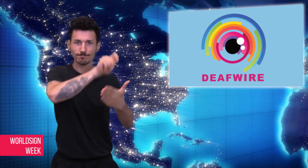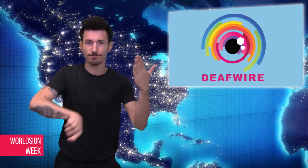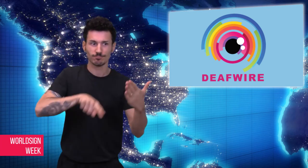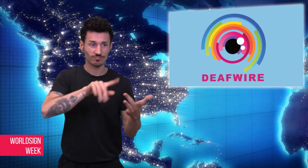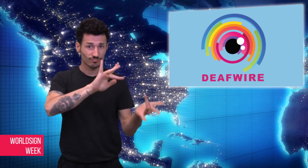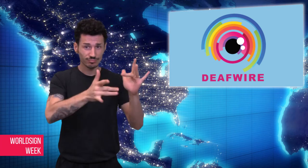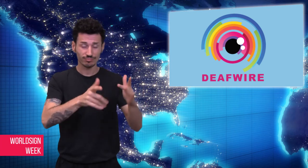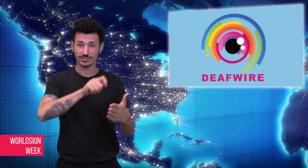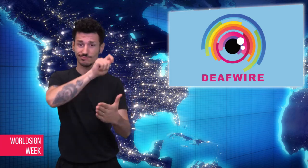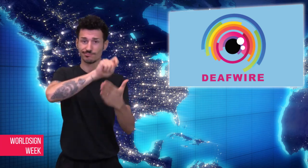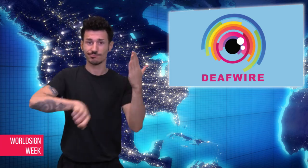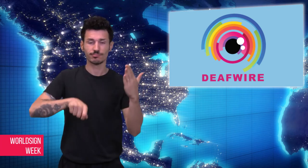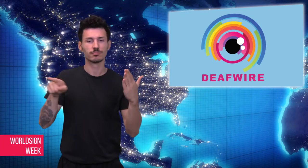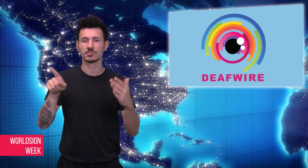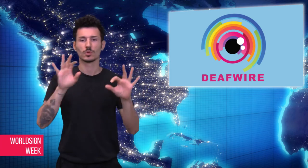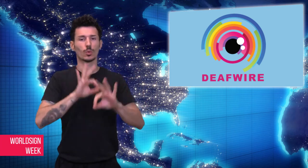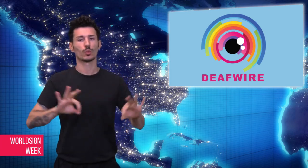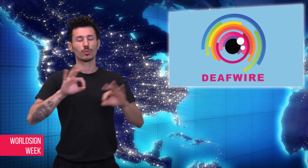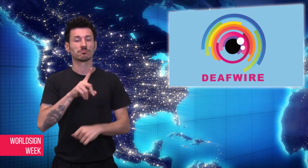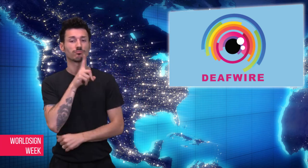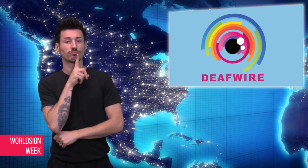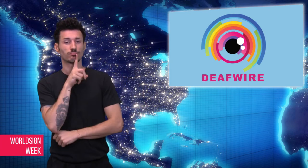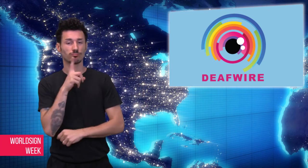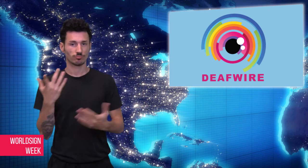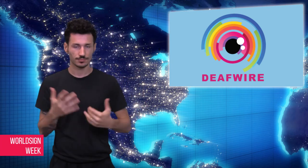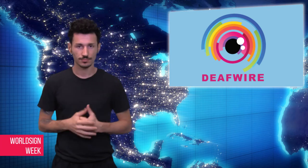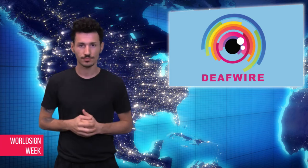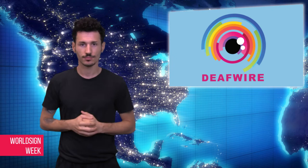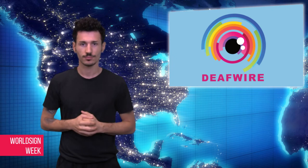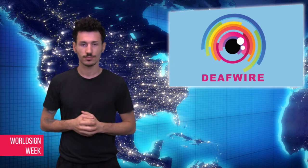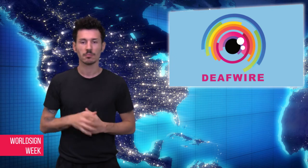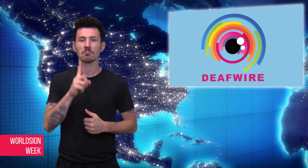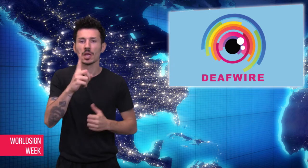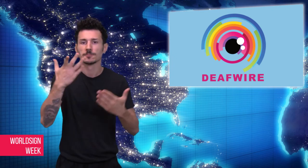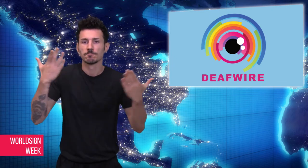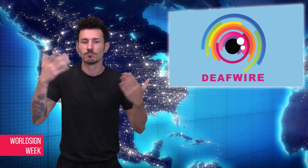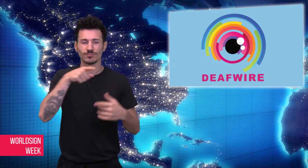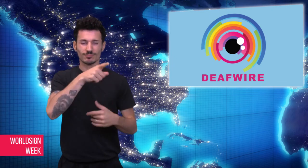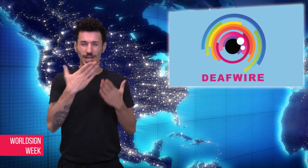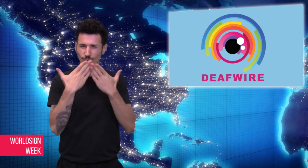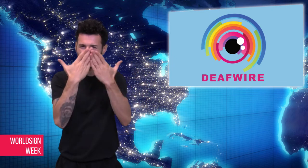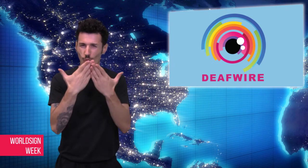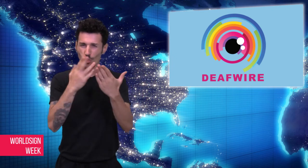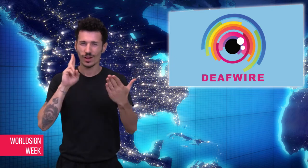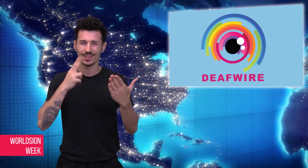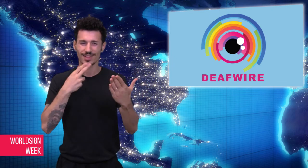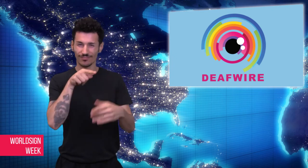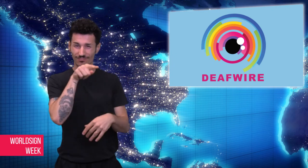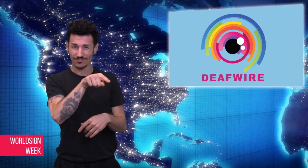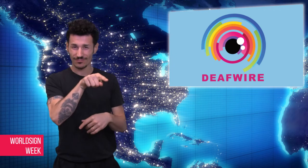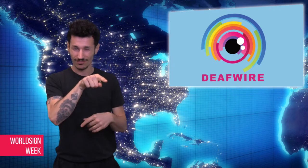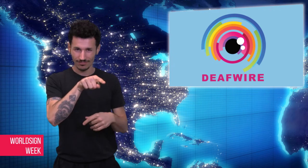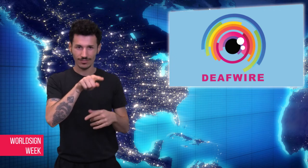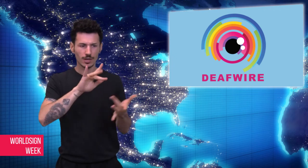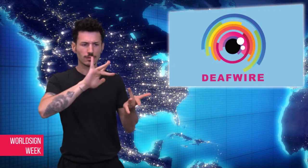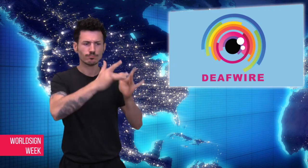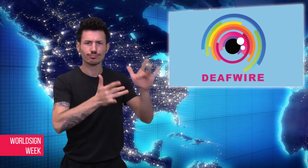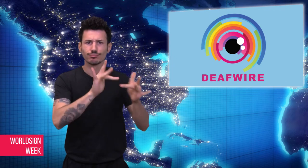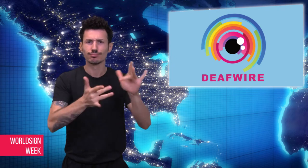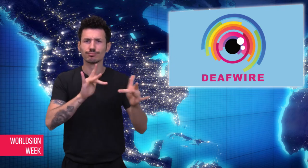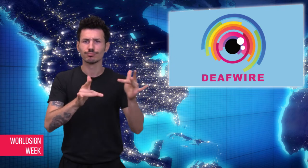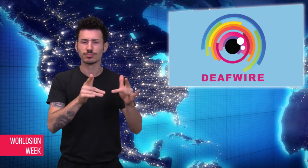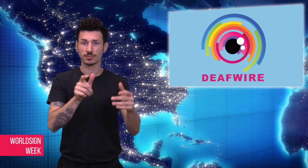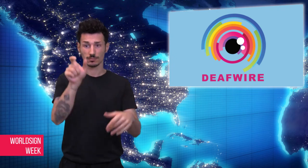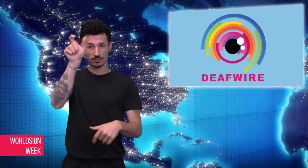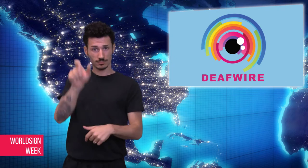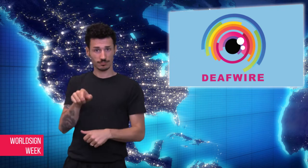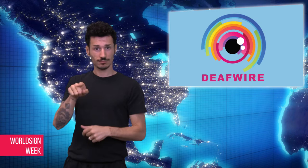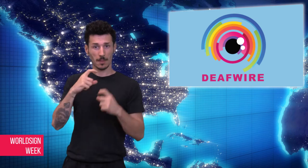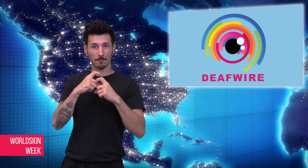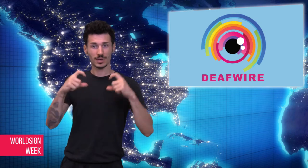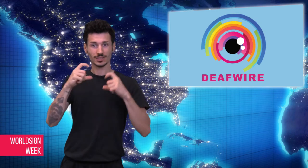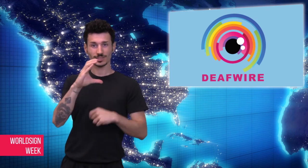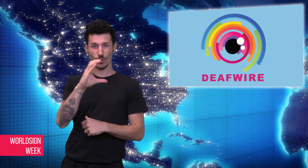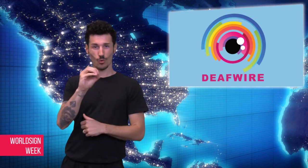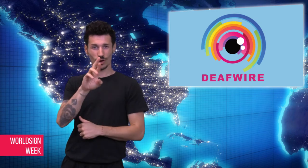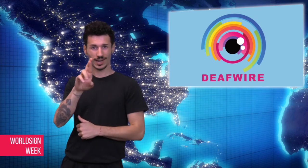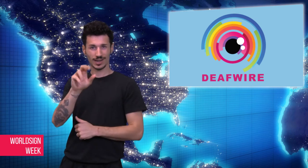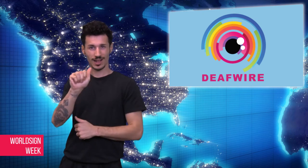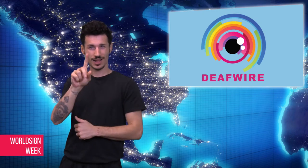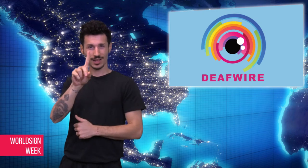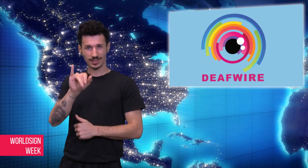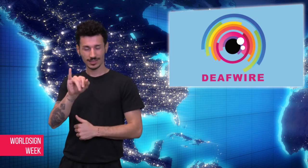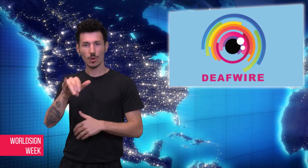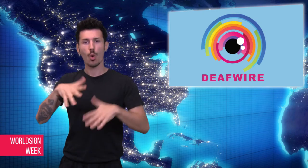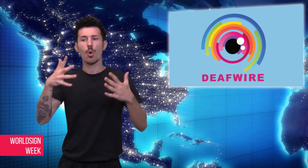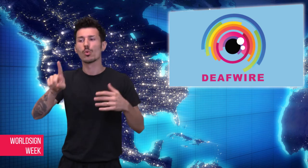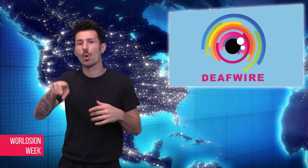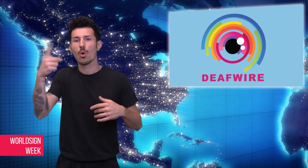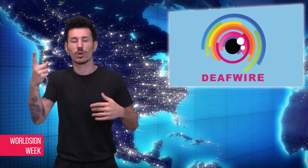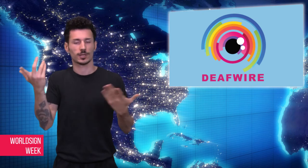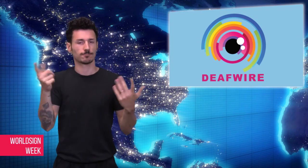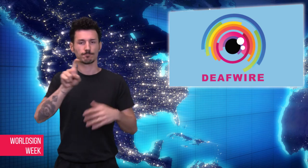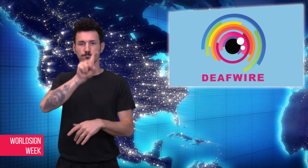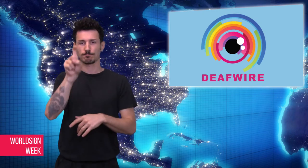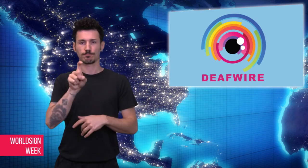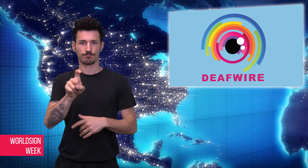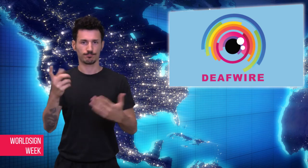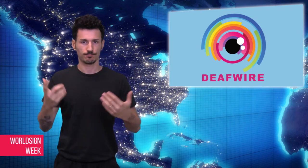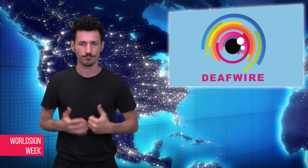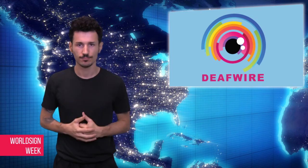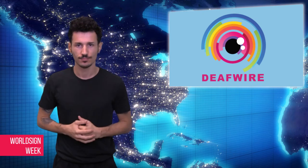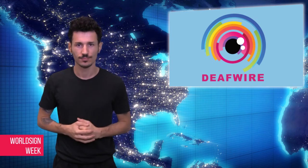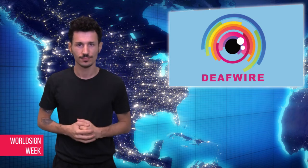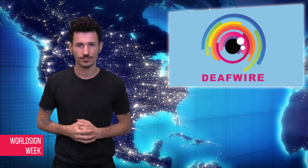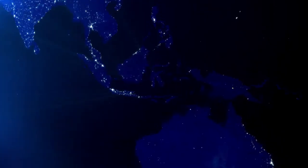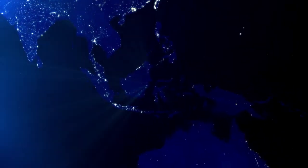interest in Deaf school sexual abuse investigation.